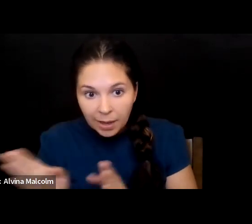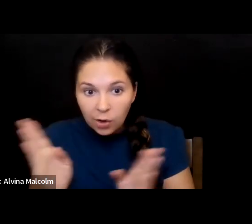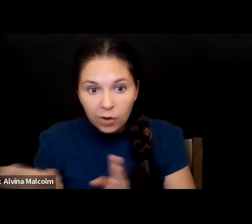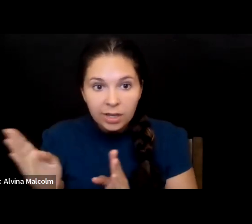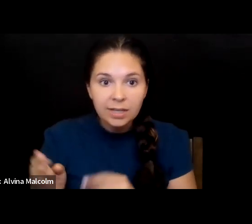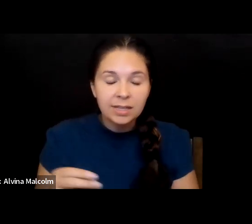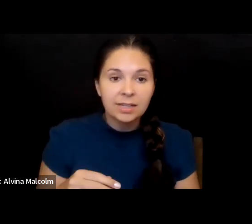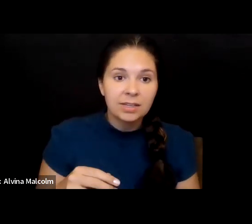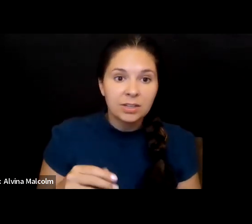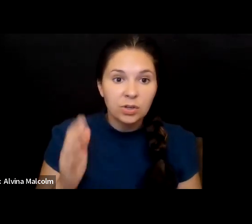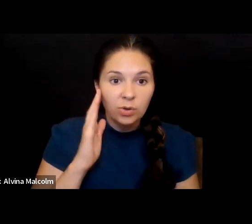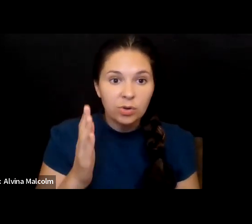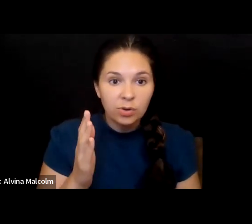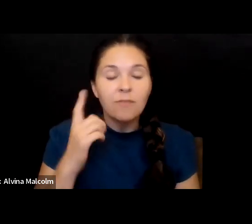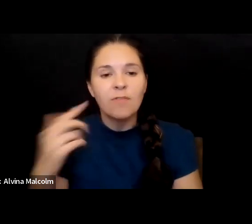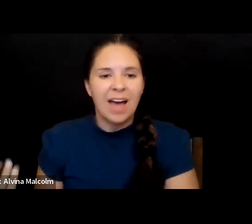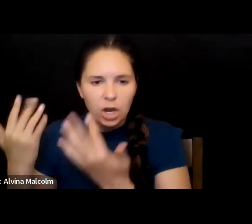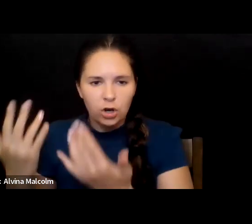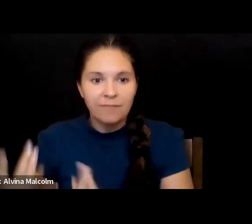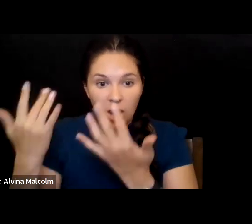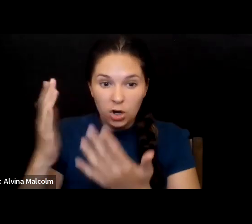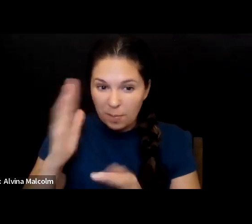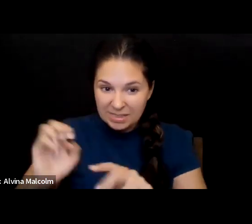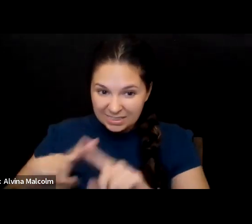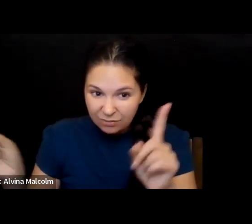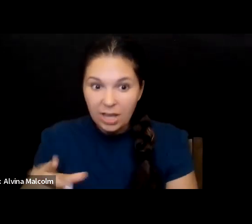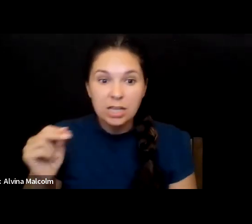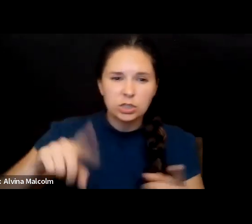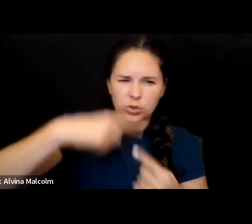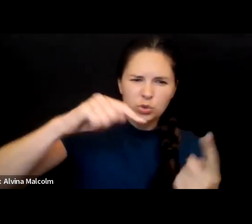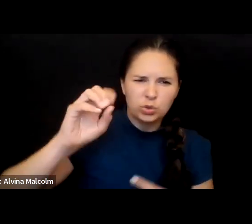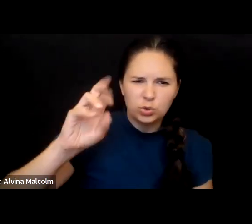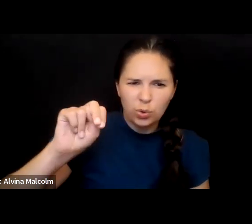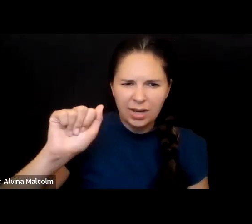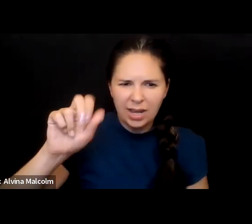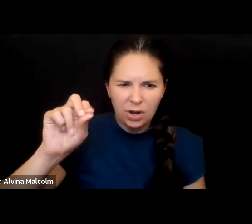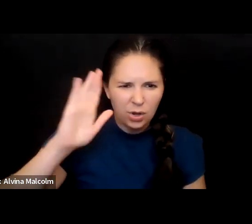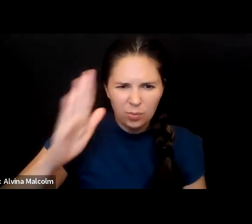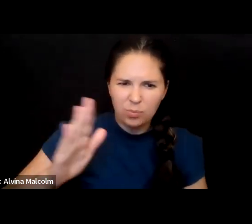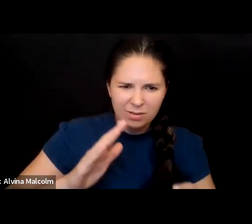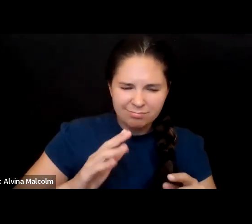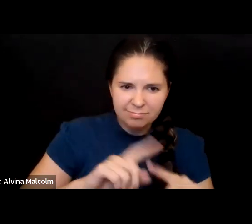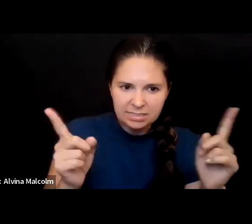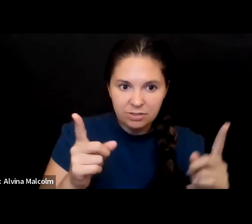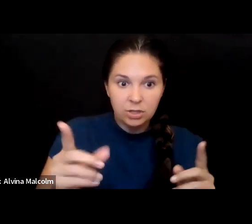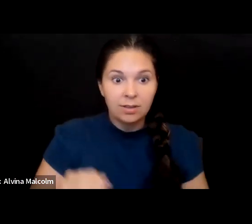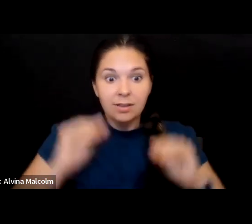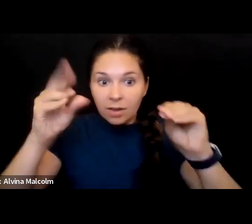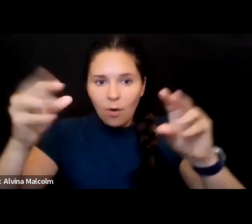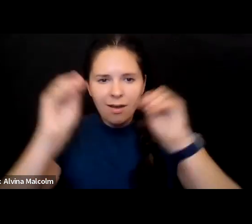check-in with the staff. It would be different, clearly, for a fire if you were preparing and it would be